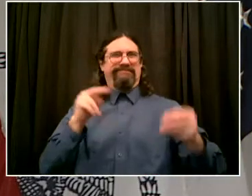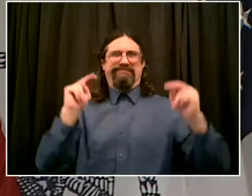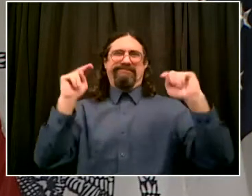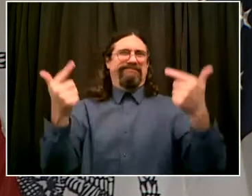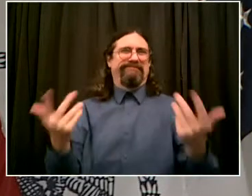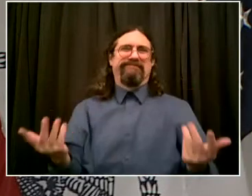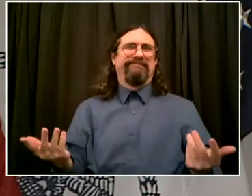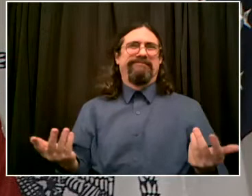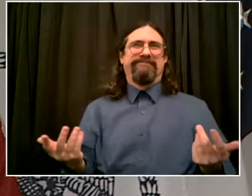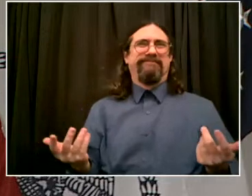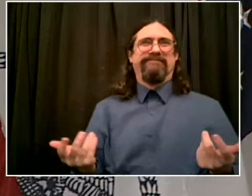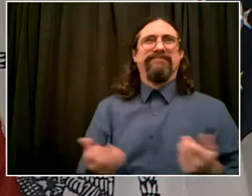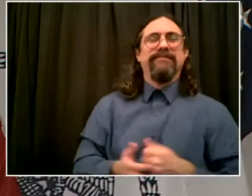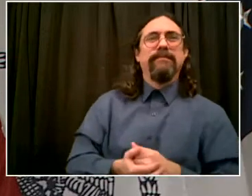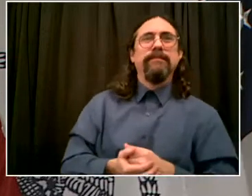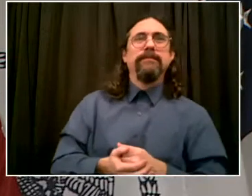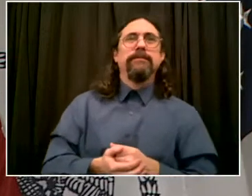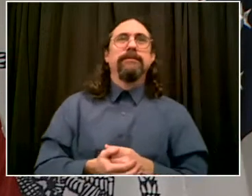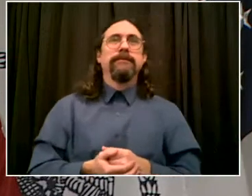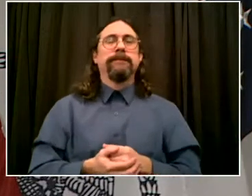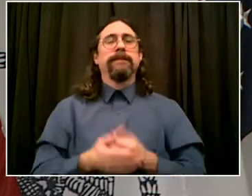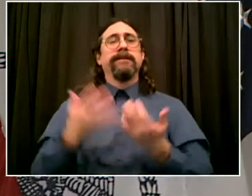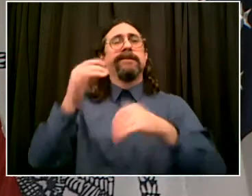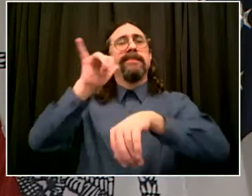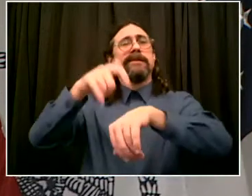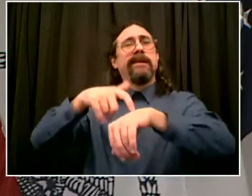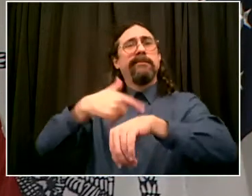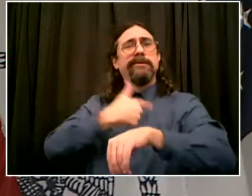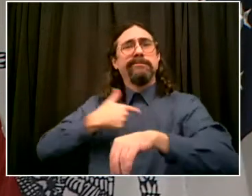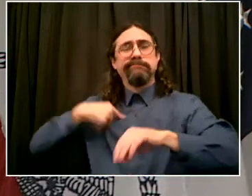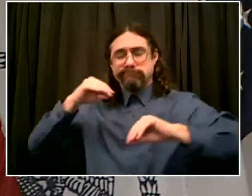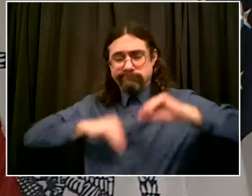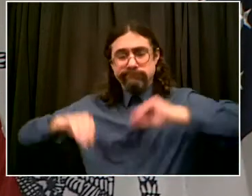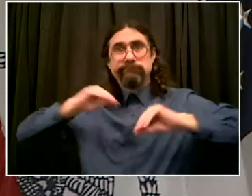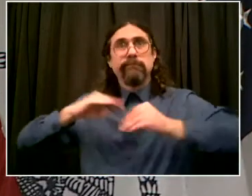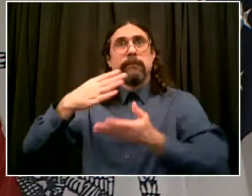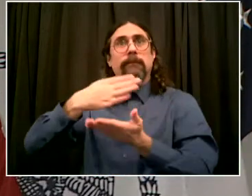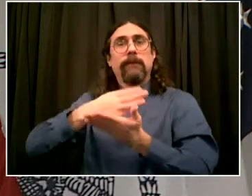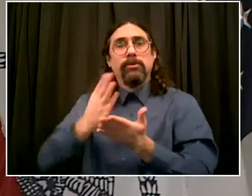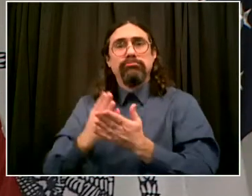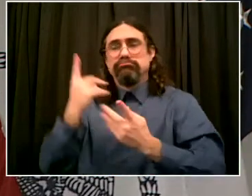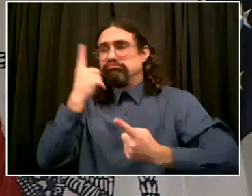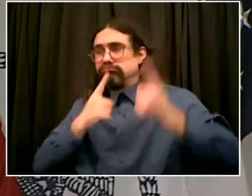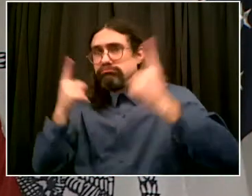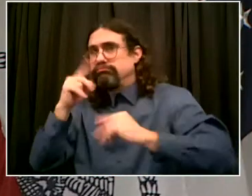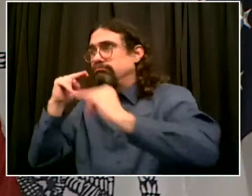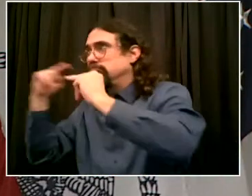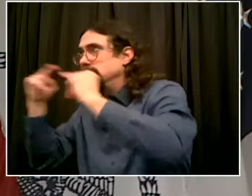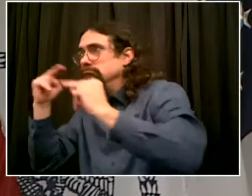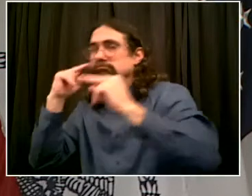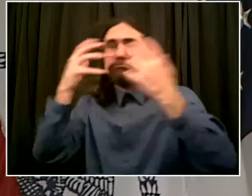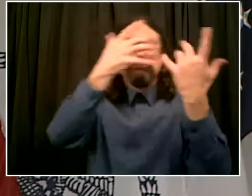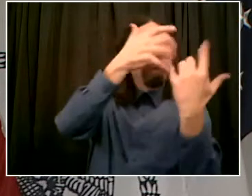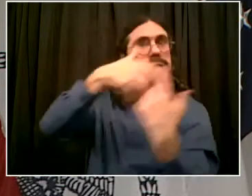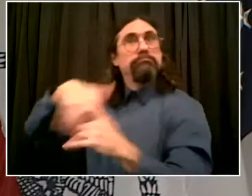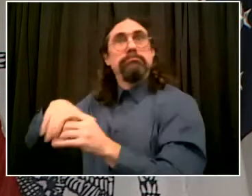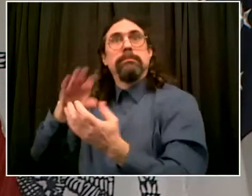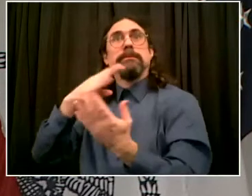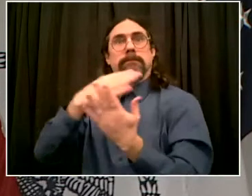OOF OUR R BBDGUEET PROCESS AND SEE WHAT WE THINK IS REAL. SO WE WILL HAVE MORE DETAILED ANSWER ON THAT BEFORE WE COME OUT WITH THE